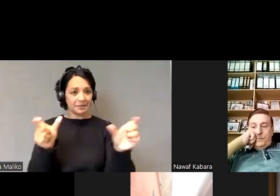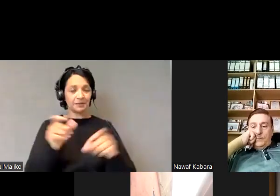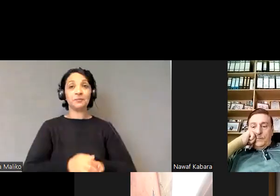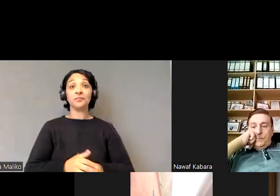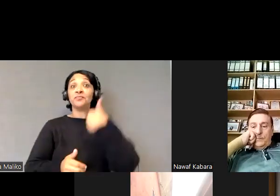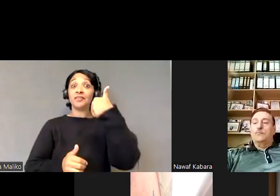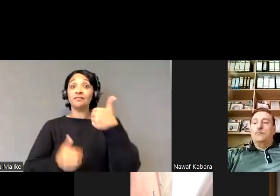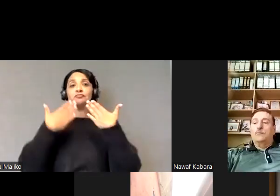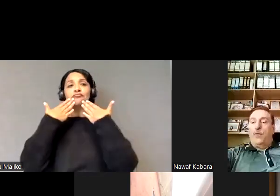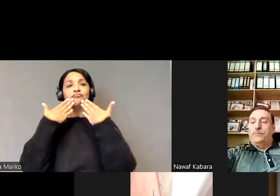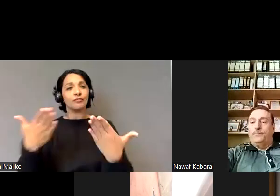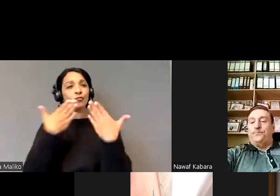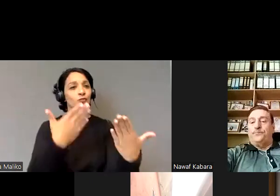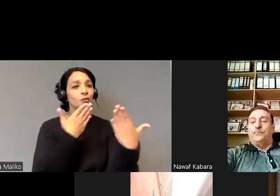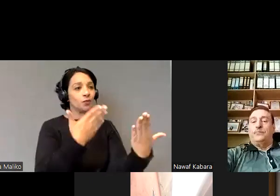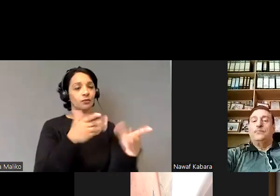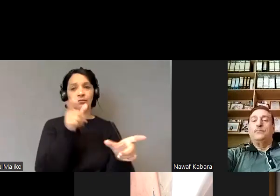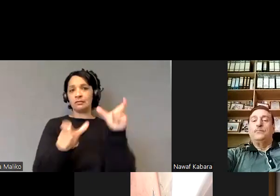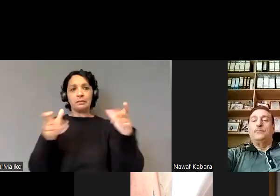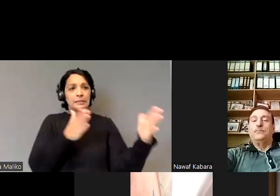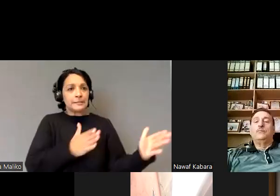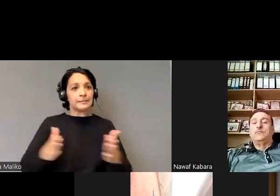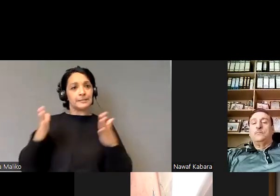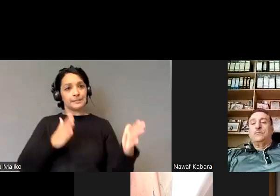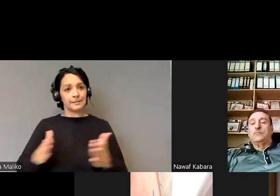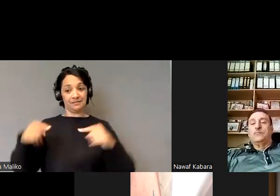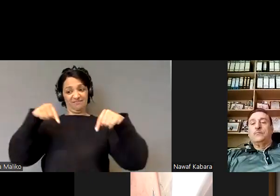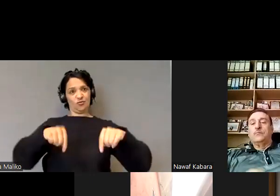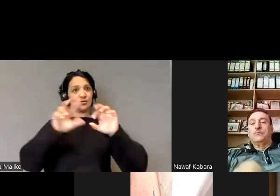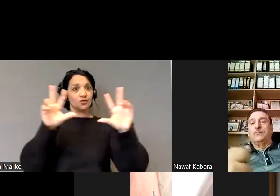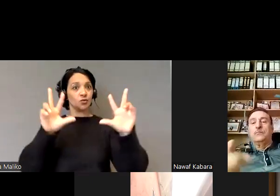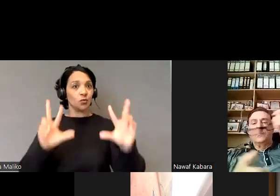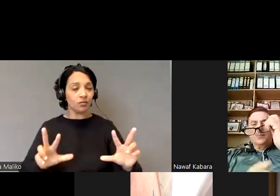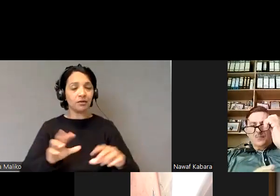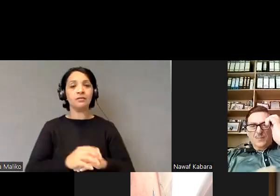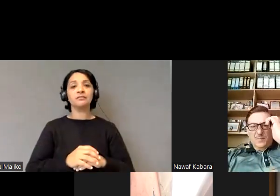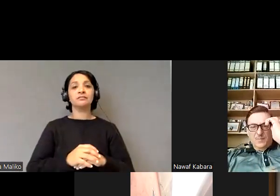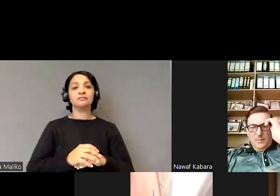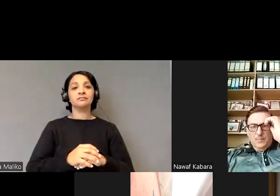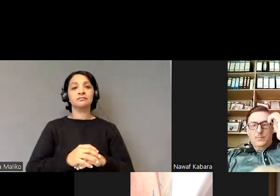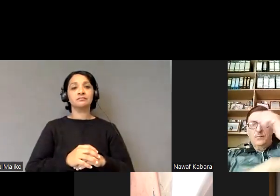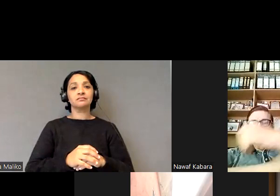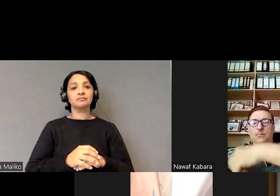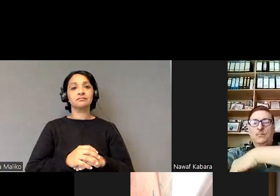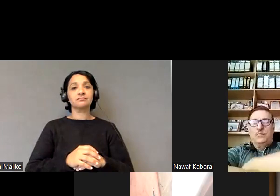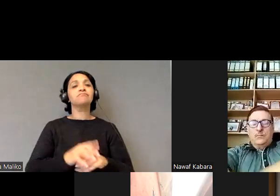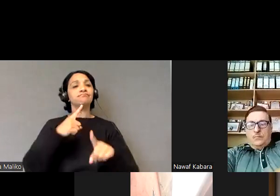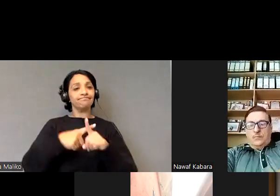organisers of this important event and providing the possibility to cosponsor and participate